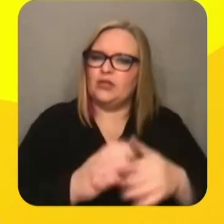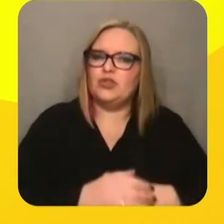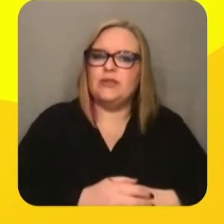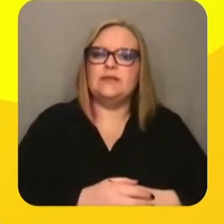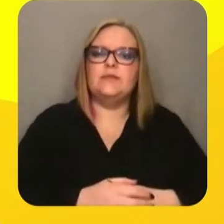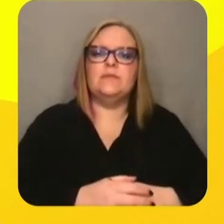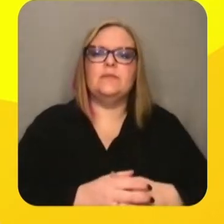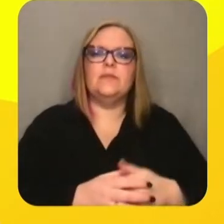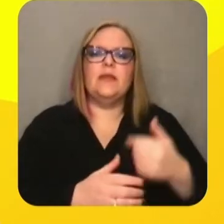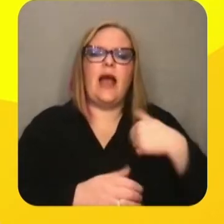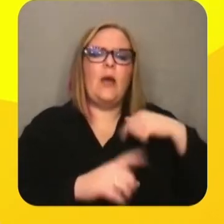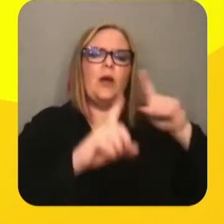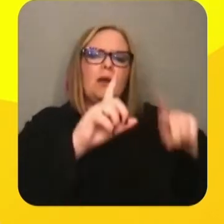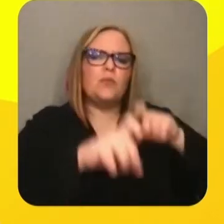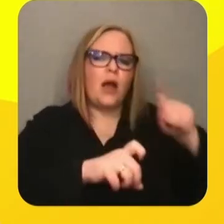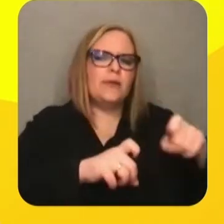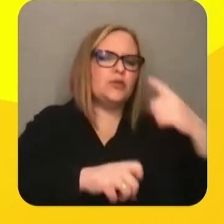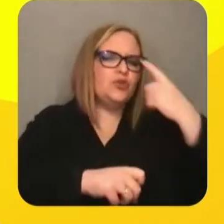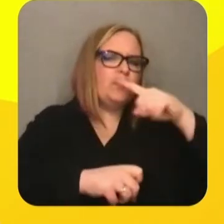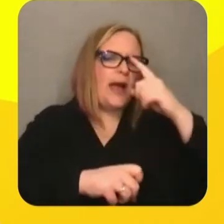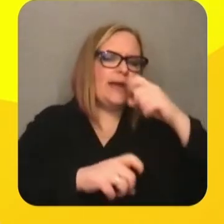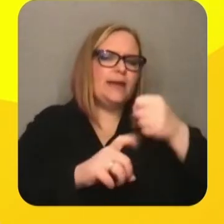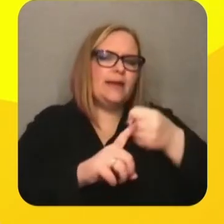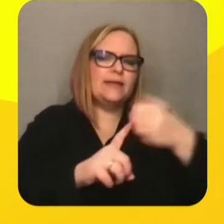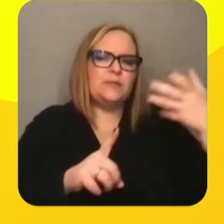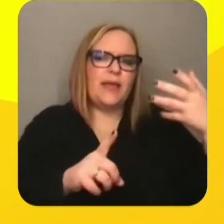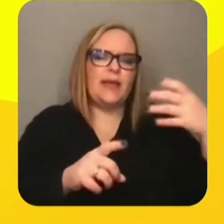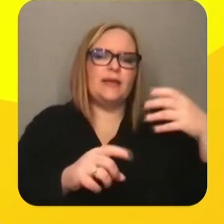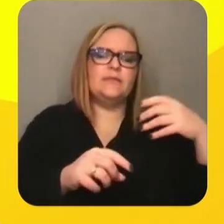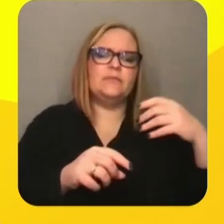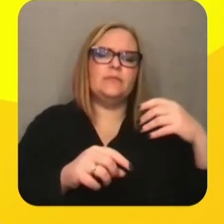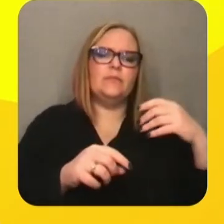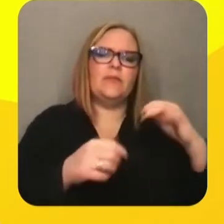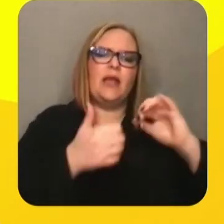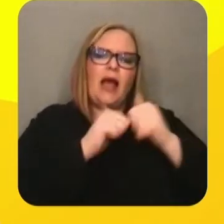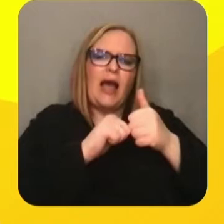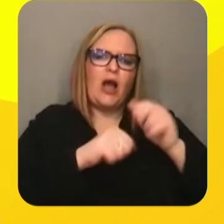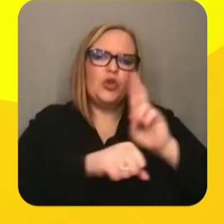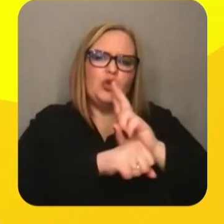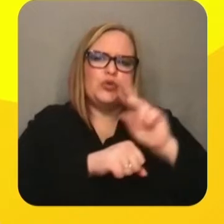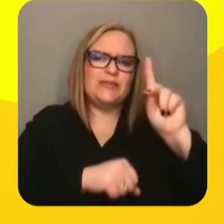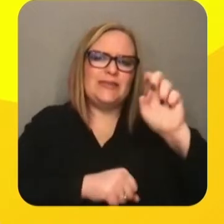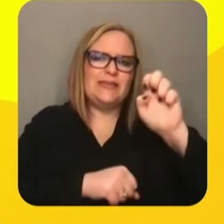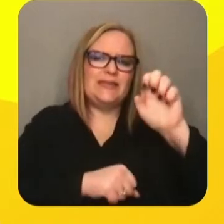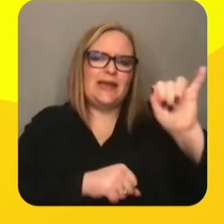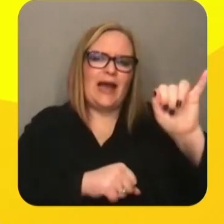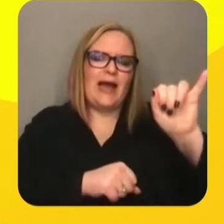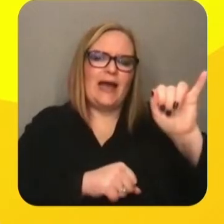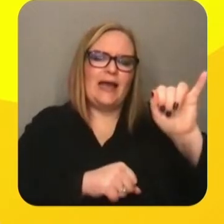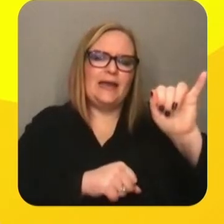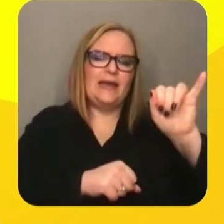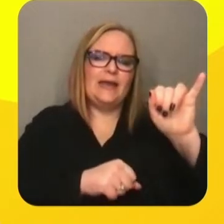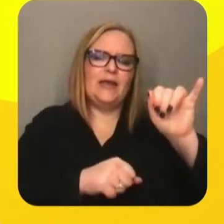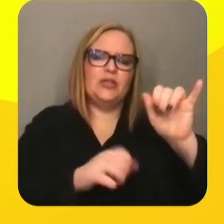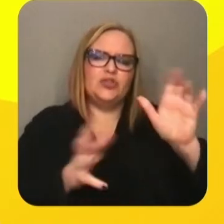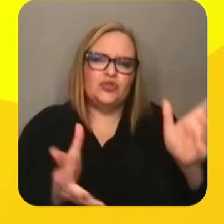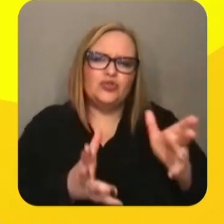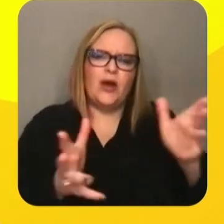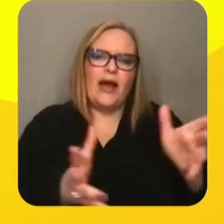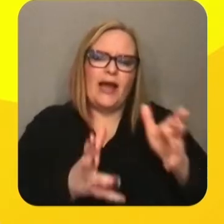So, could you just talk slightly more just about how then you've used DEI's, a differentiator to drive greater business value for Burberry?